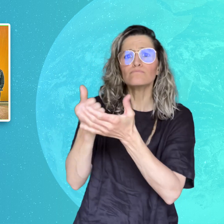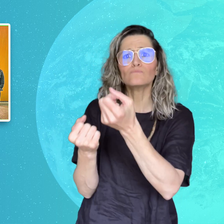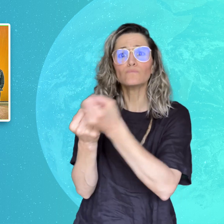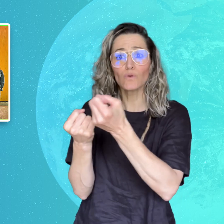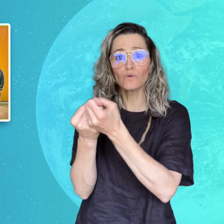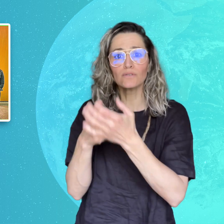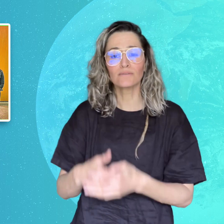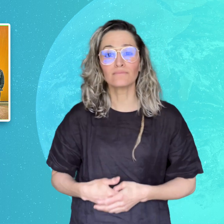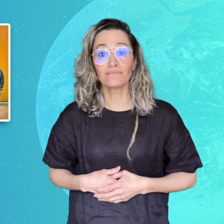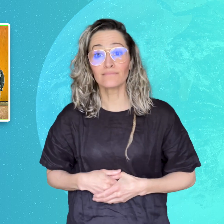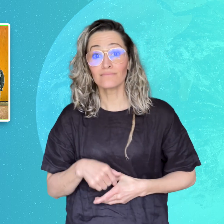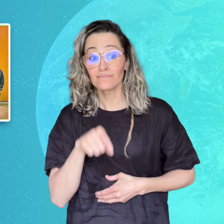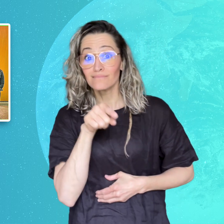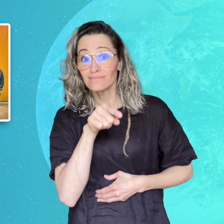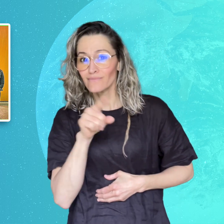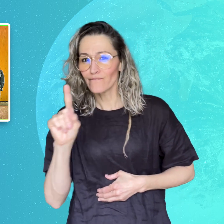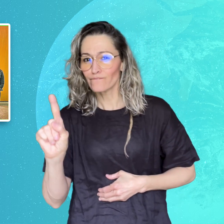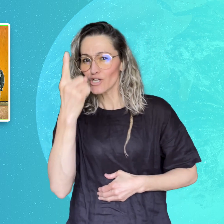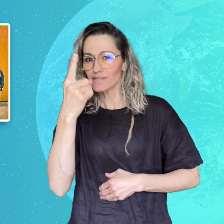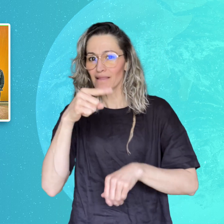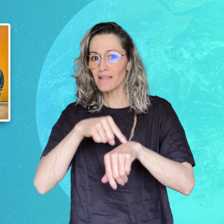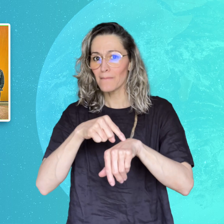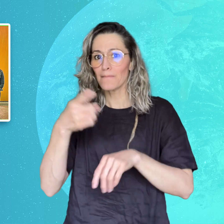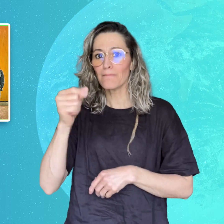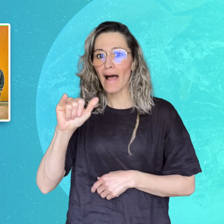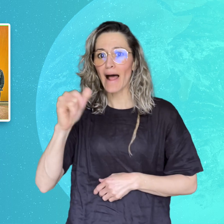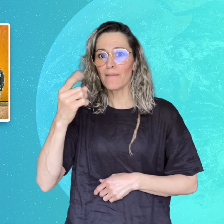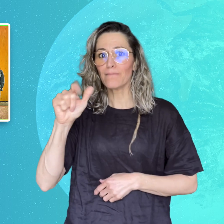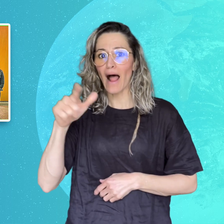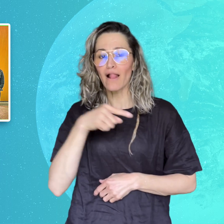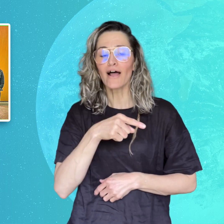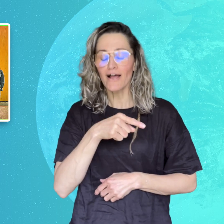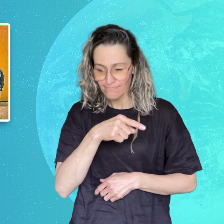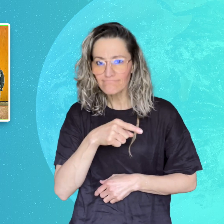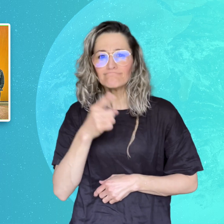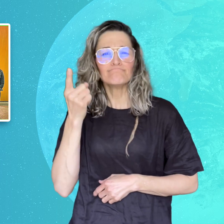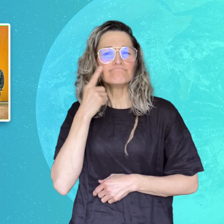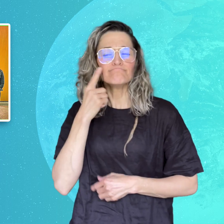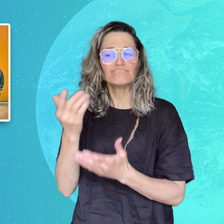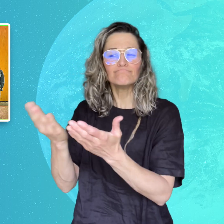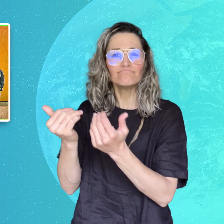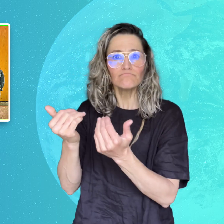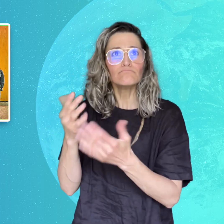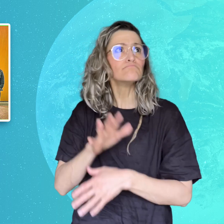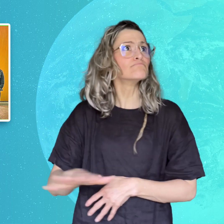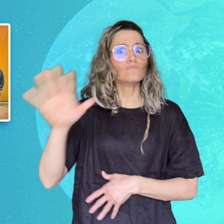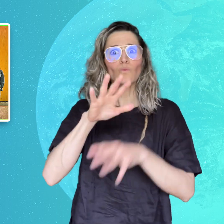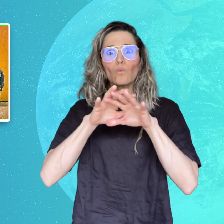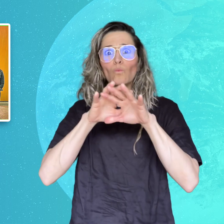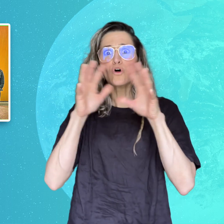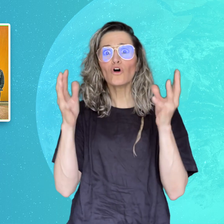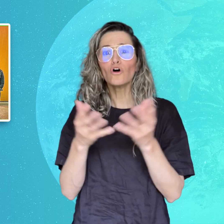It is the first time PayPal has tried this anywhere.